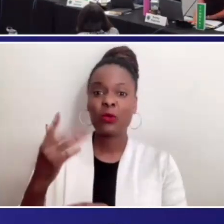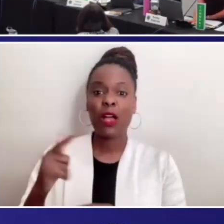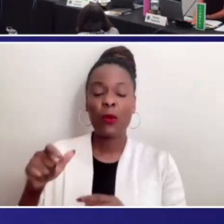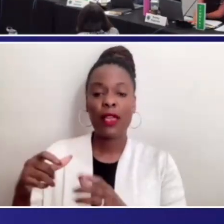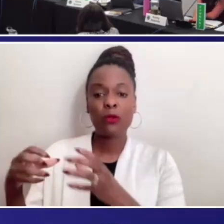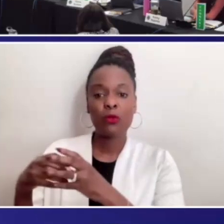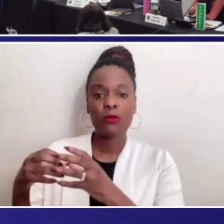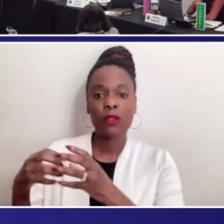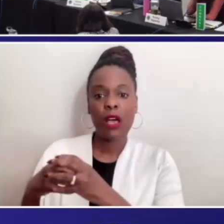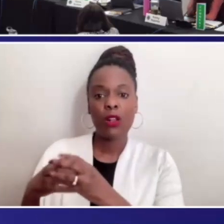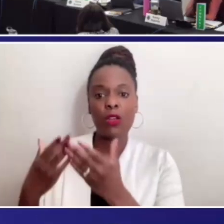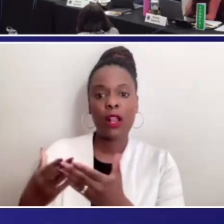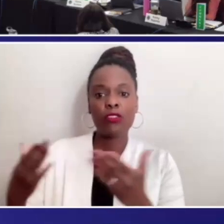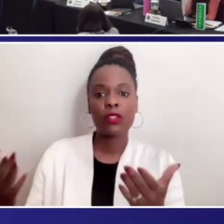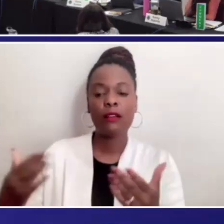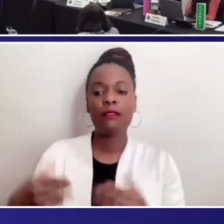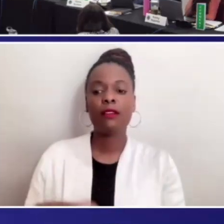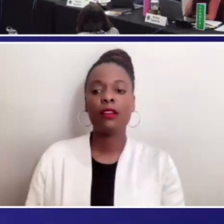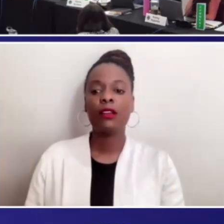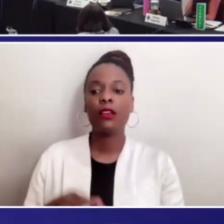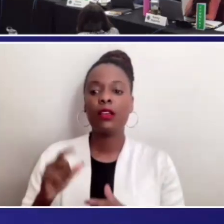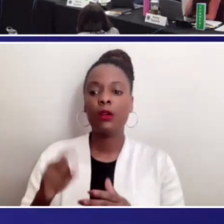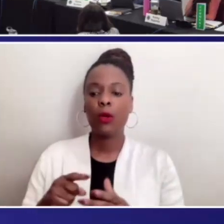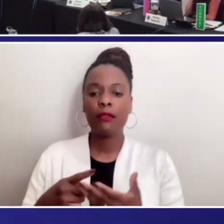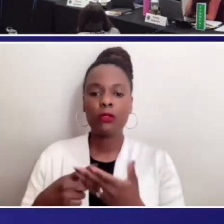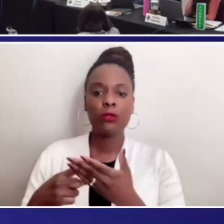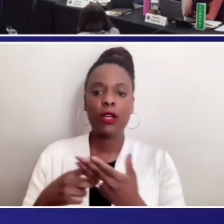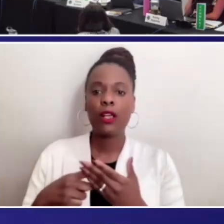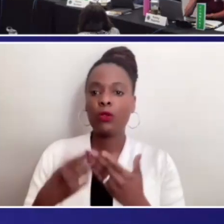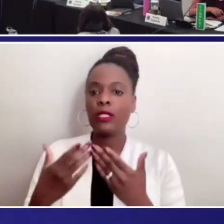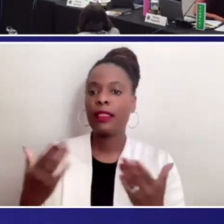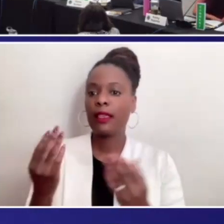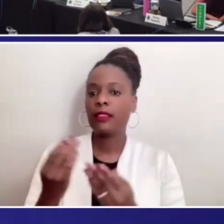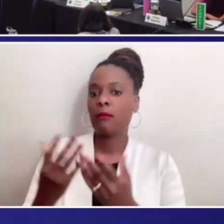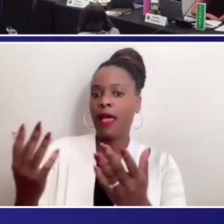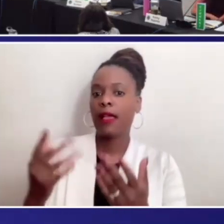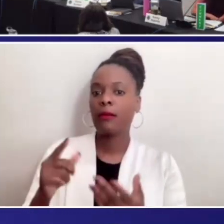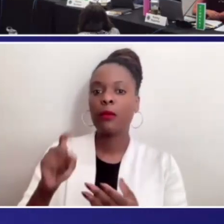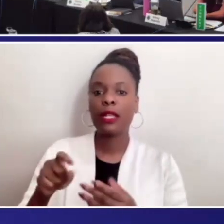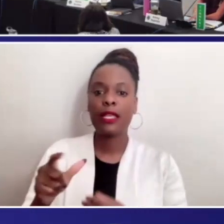I'm not trying to be funny. We have to huddle to get back information to you. So we're going to need that lunch to be able to do that.